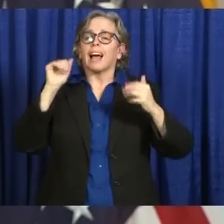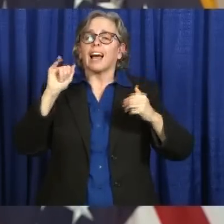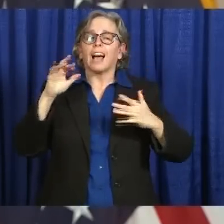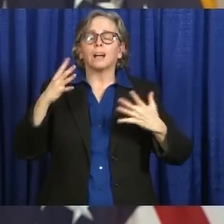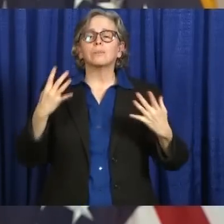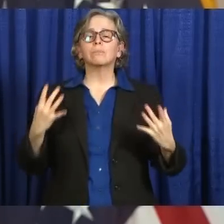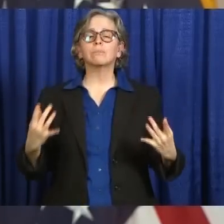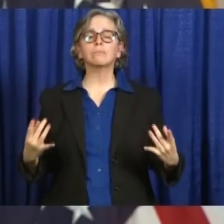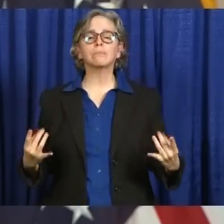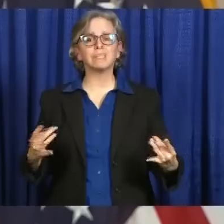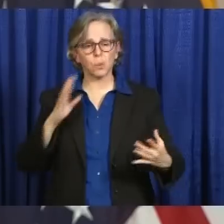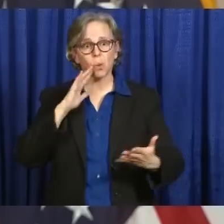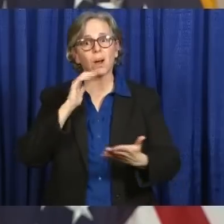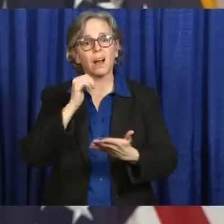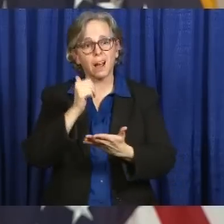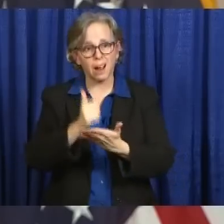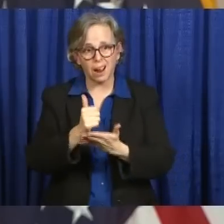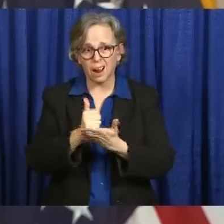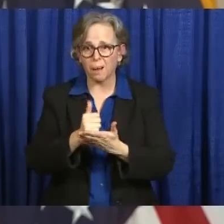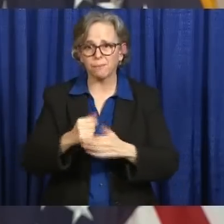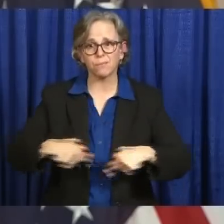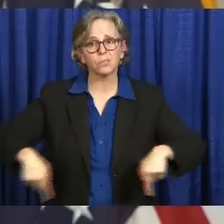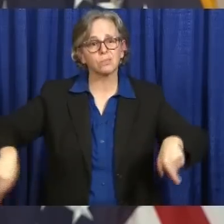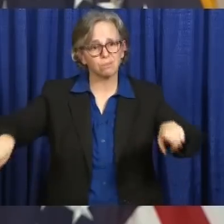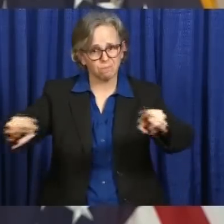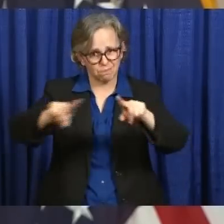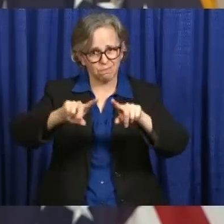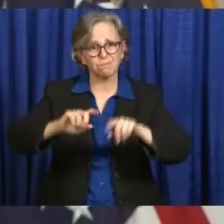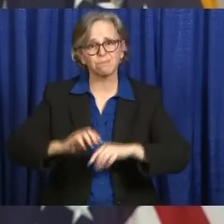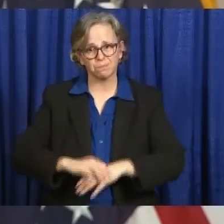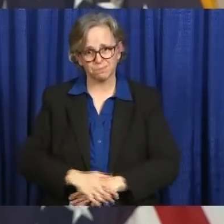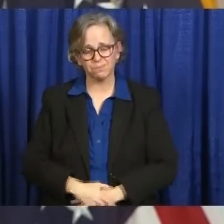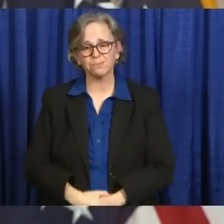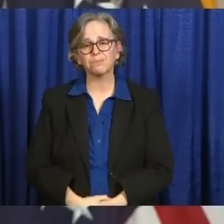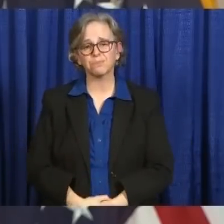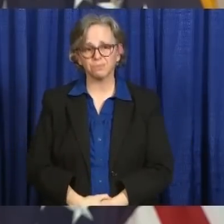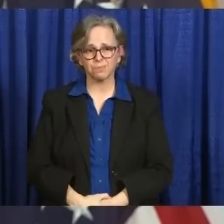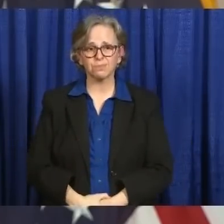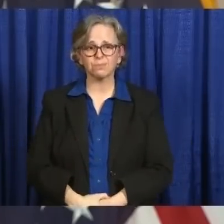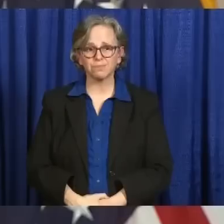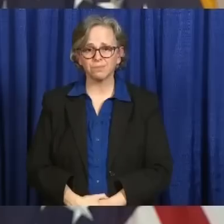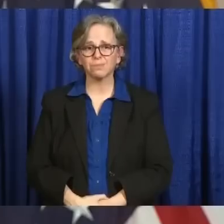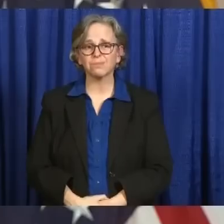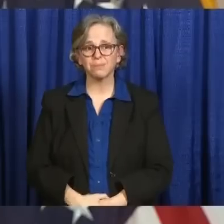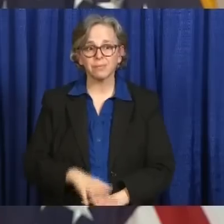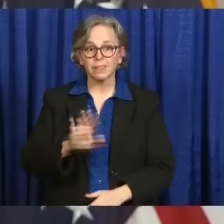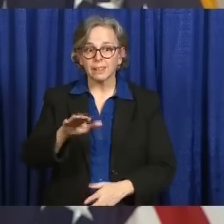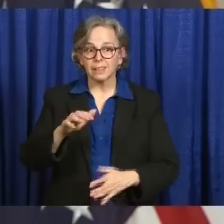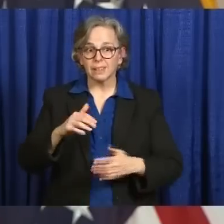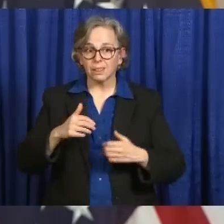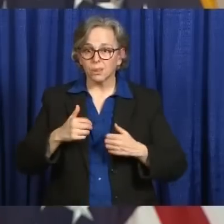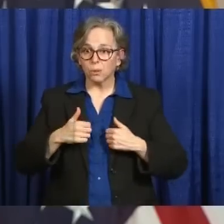DAY. EVEN JUST SITTING STILL AND BREATHING OR JUST CLEARING YOUR